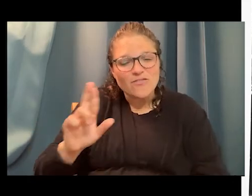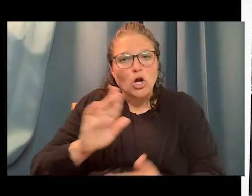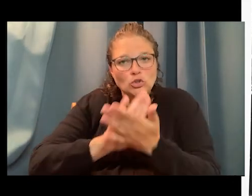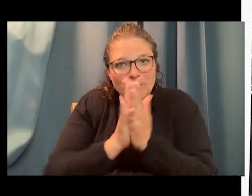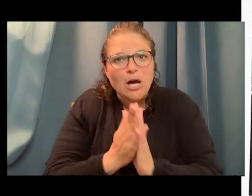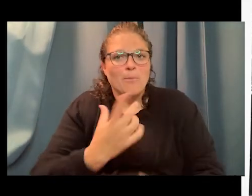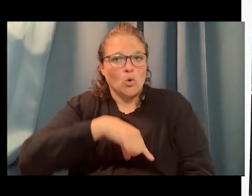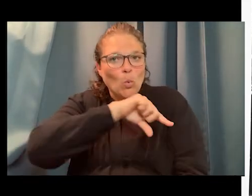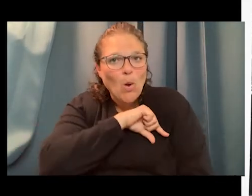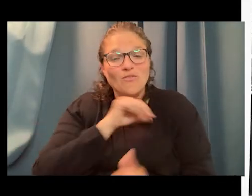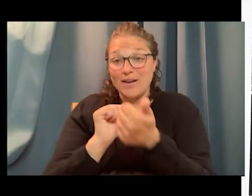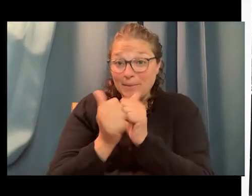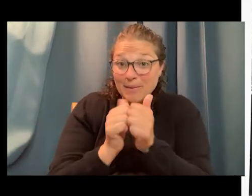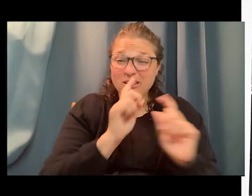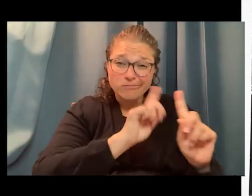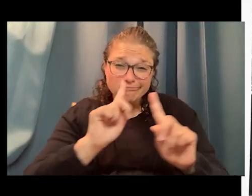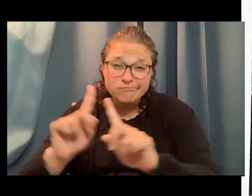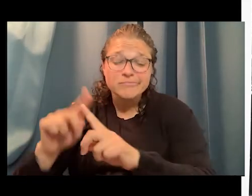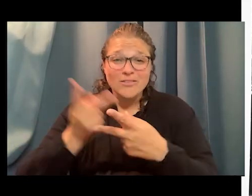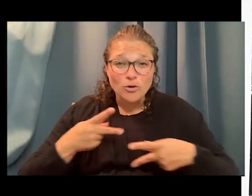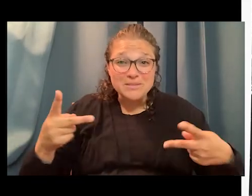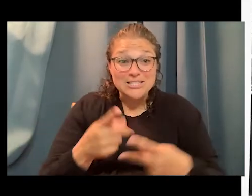qualified and competitive for the positions you need filled